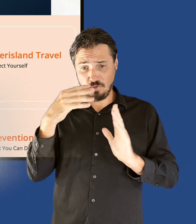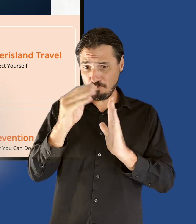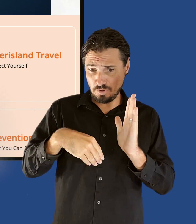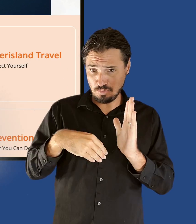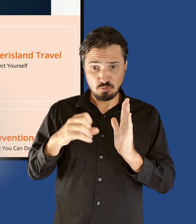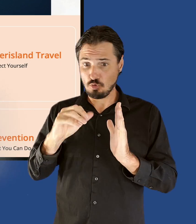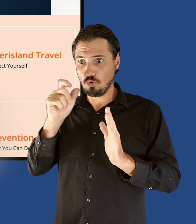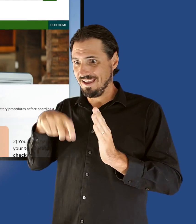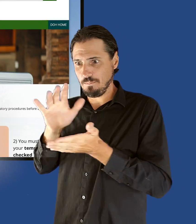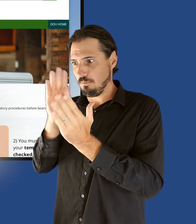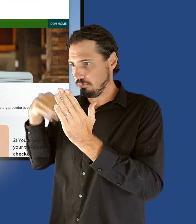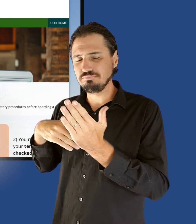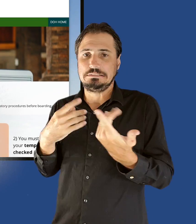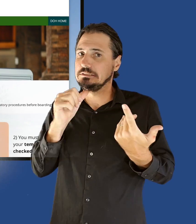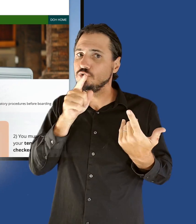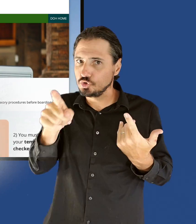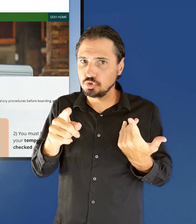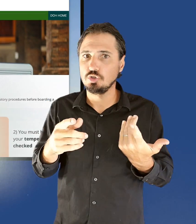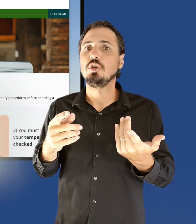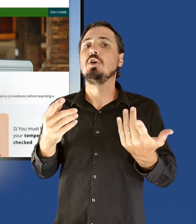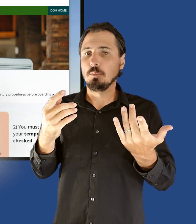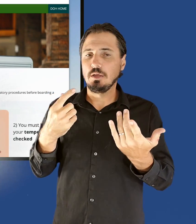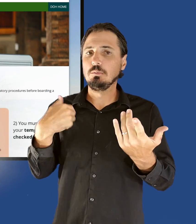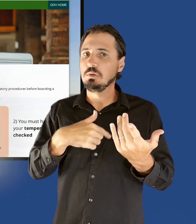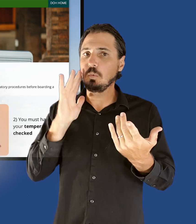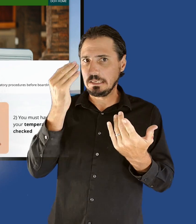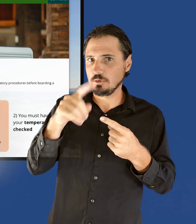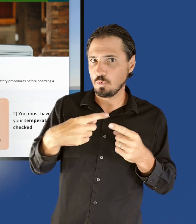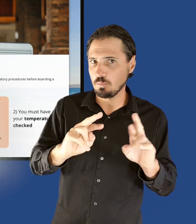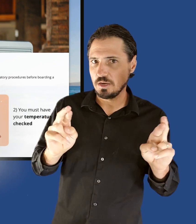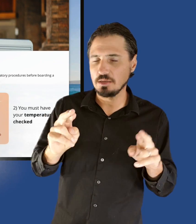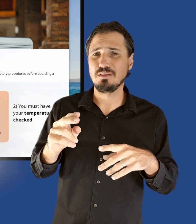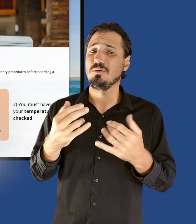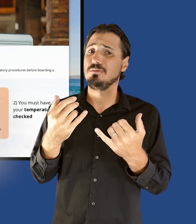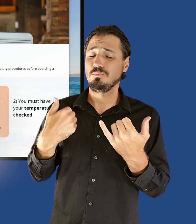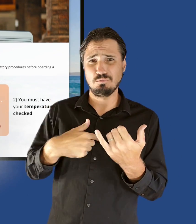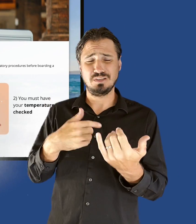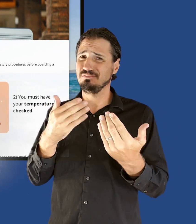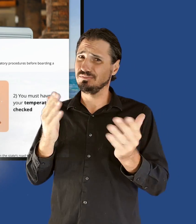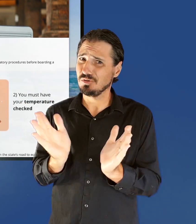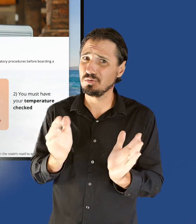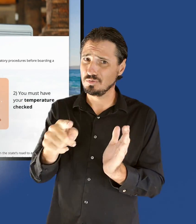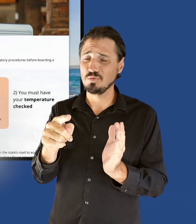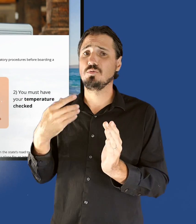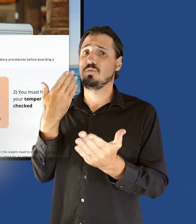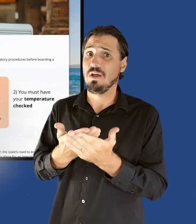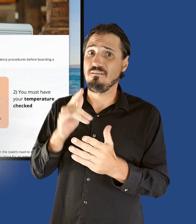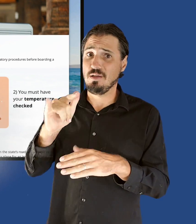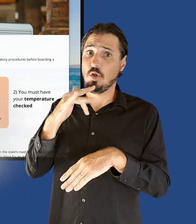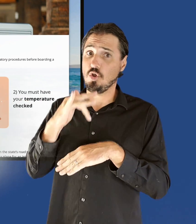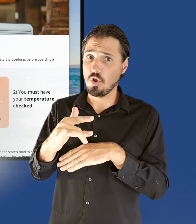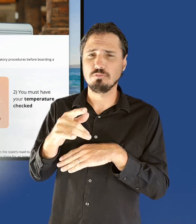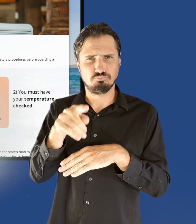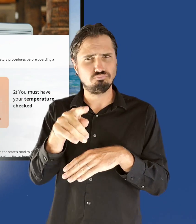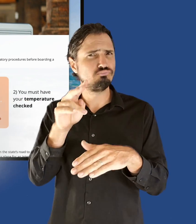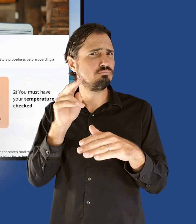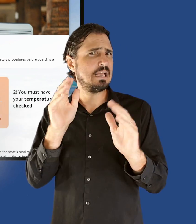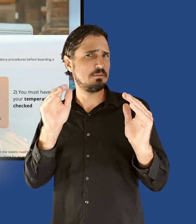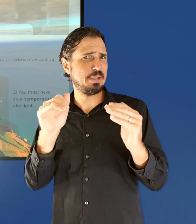Until then, state transportation officials urge flyers to give themselves plenty of time to check in as delays should be expected.